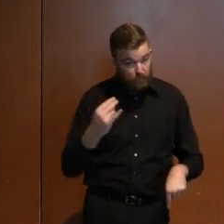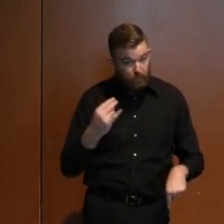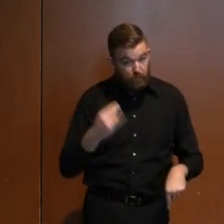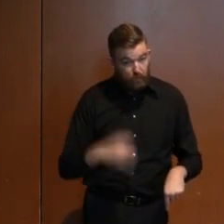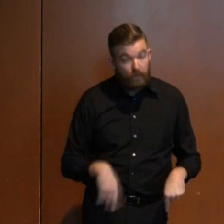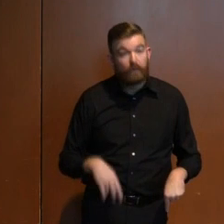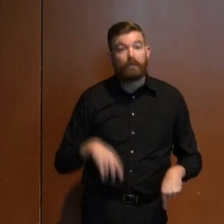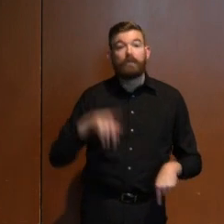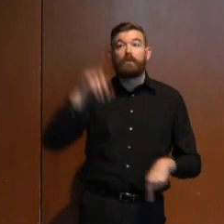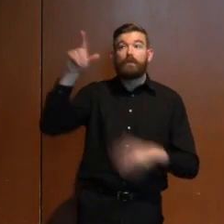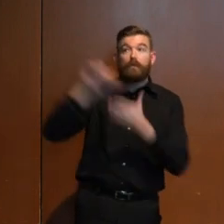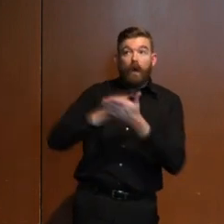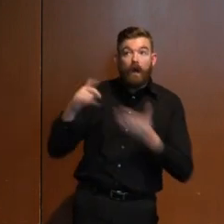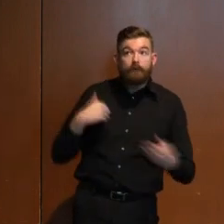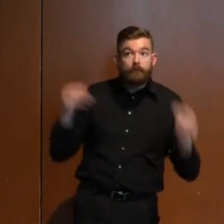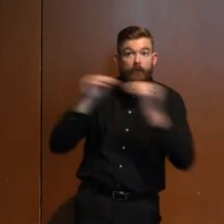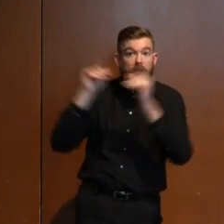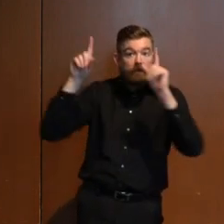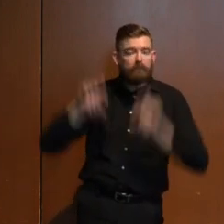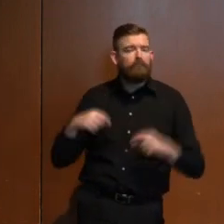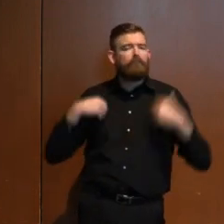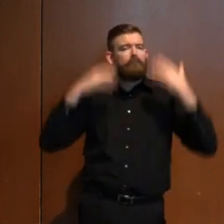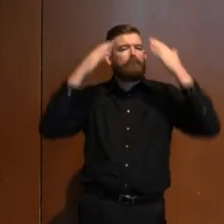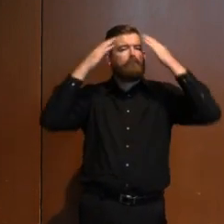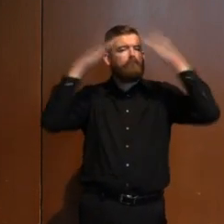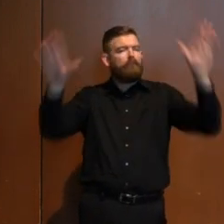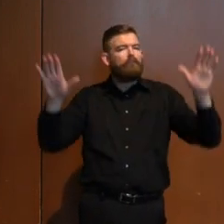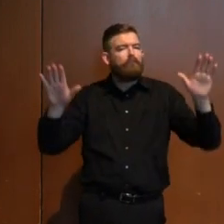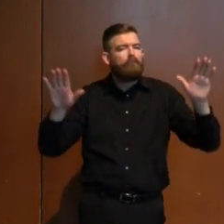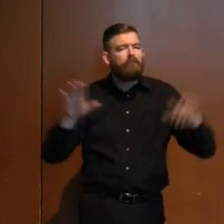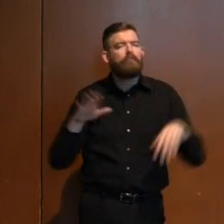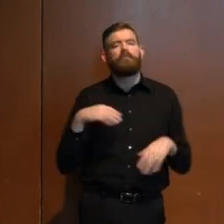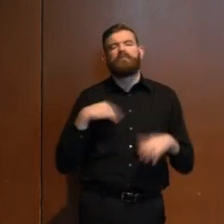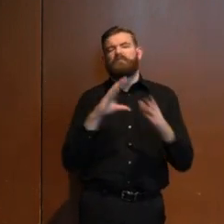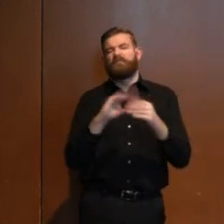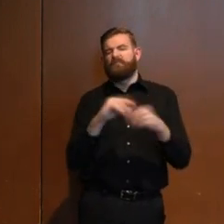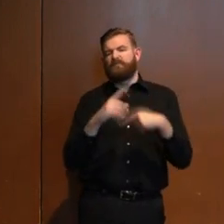AGAIN I CAN'T COMPARE IT'S POSSIBLE NEW YORK IS IN A BETTER PLACE.